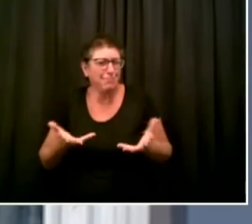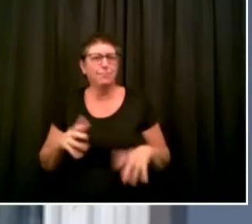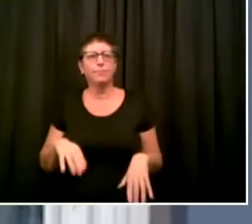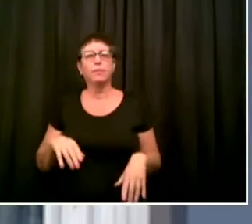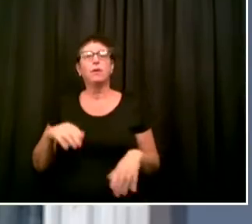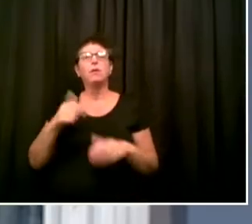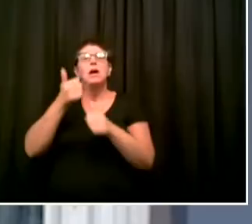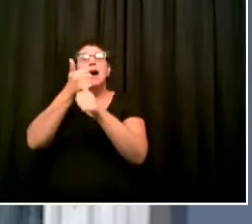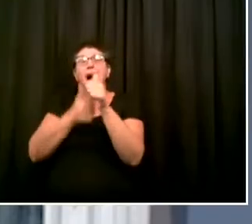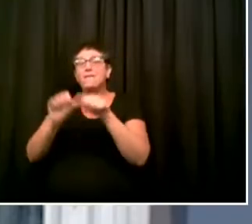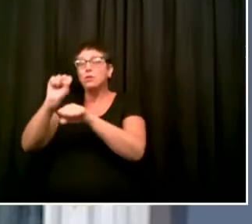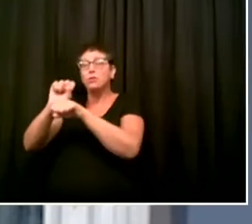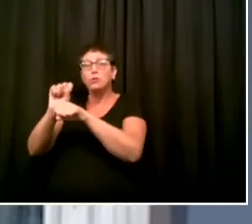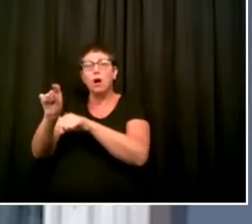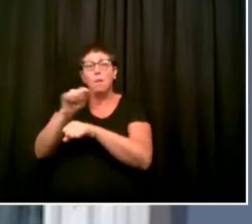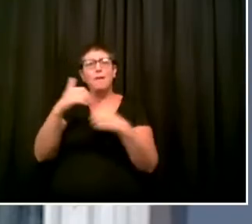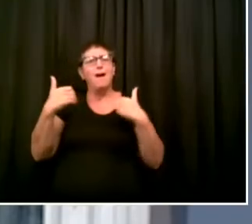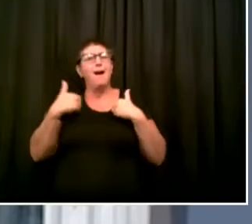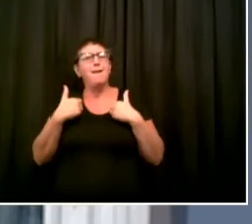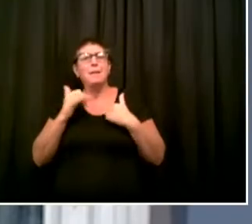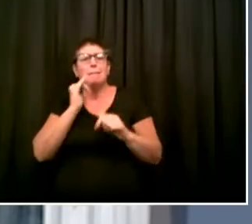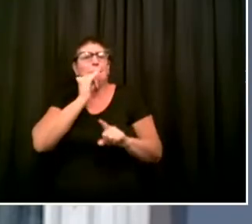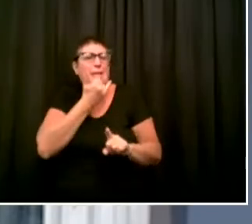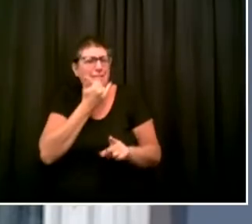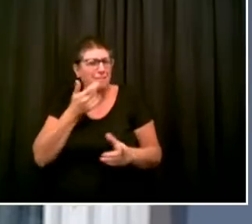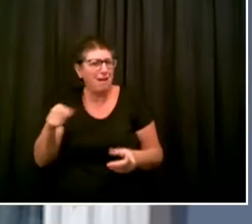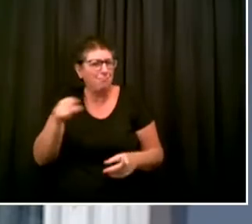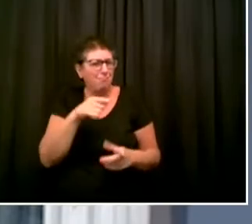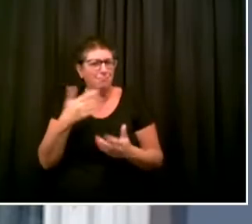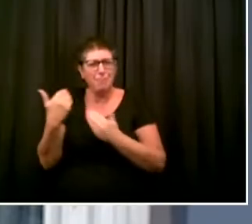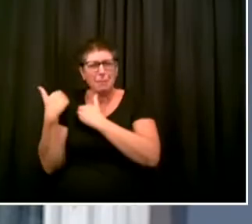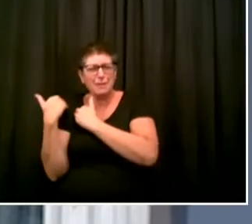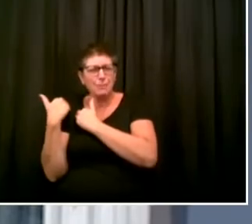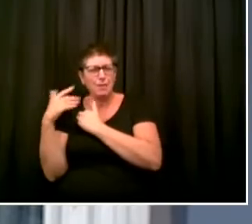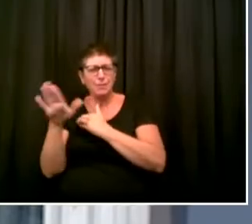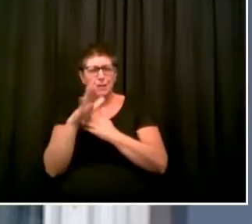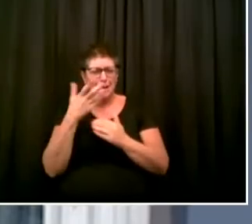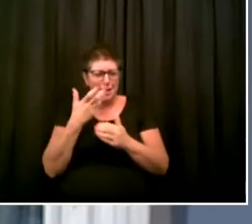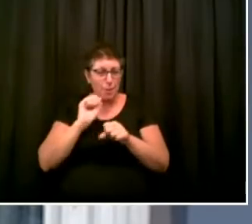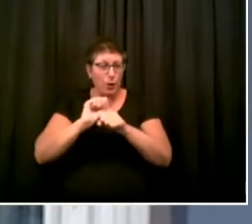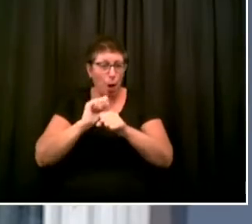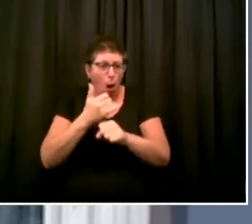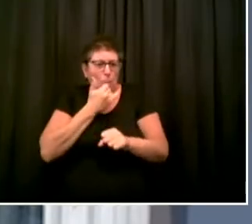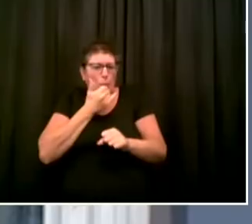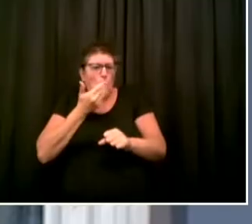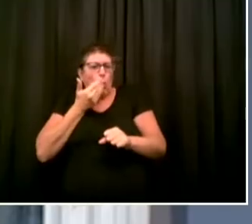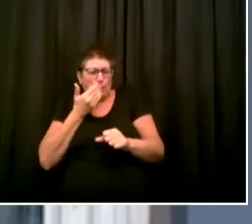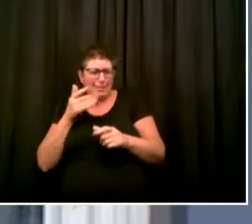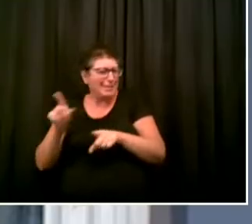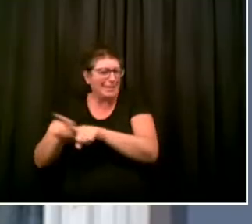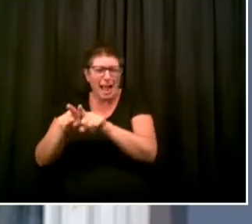POPULATION OR SHOW ME ANY OCCUPATION THAT IS WITHOUT